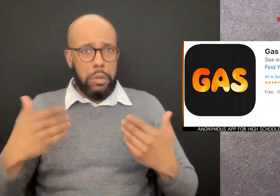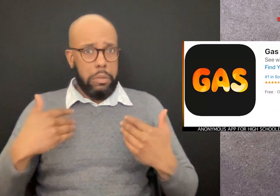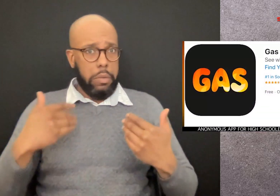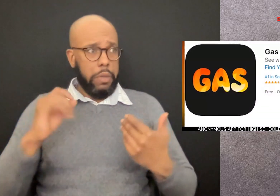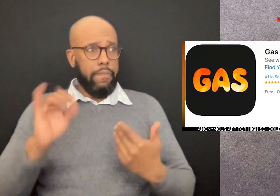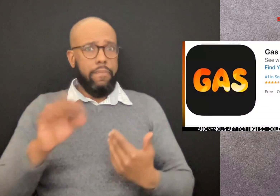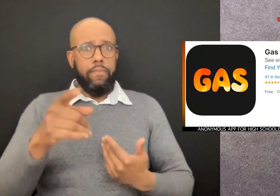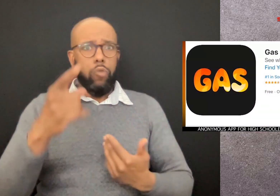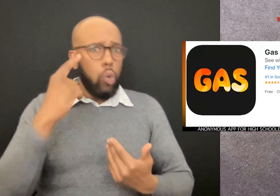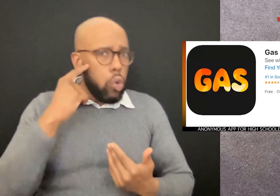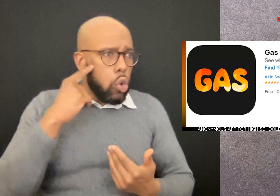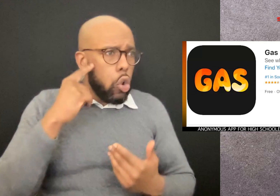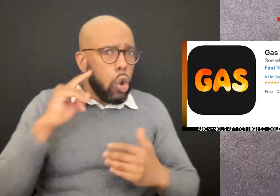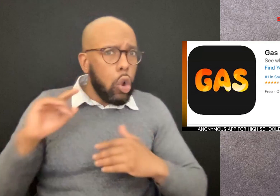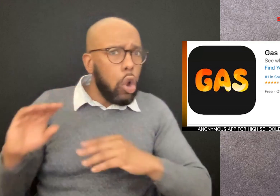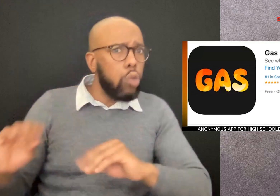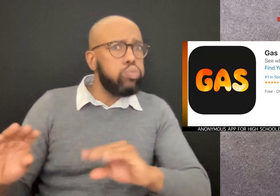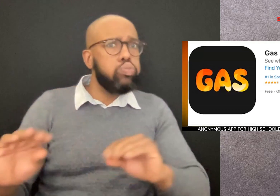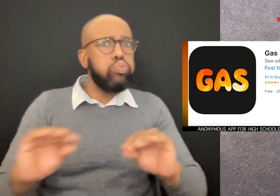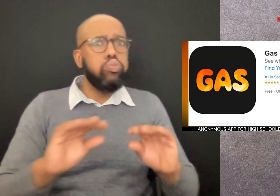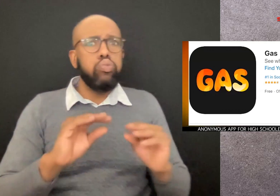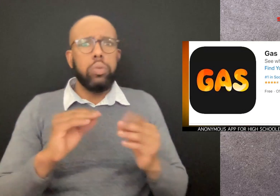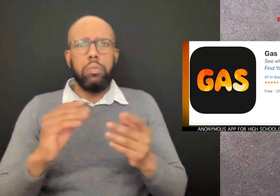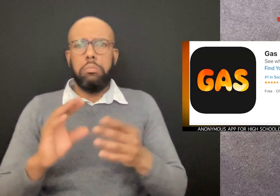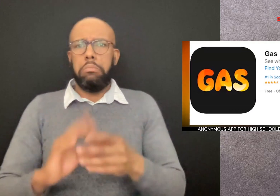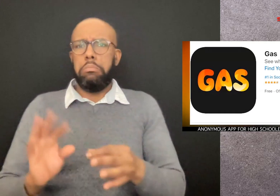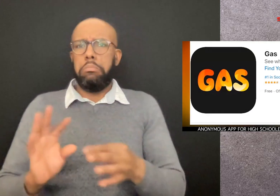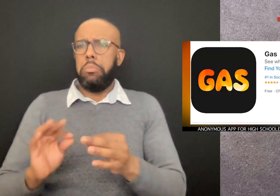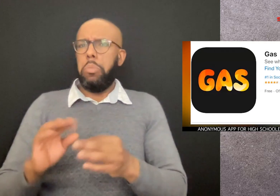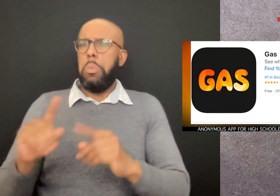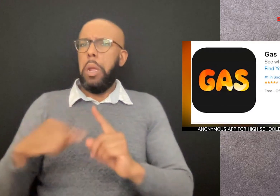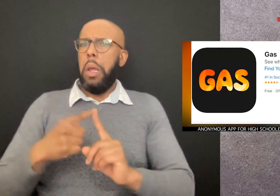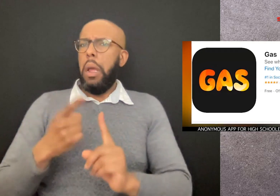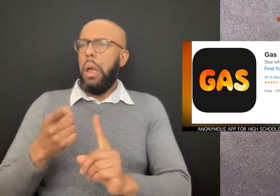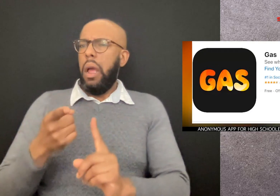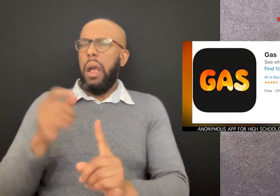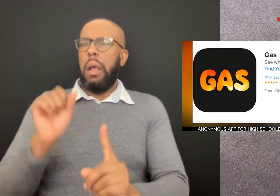Oh and in case you've heard rumors, the app is involved in human trafficking.